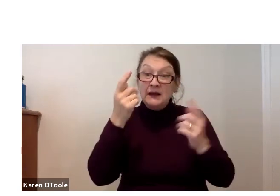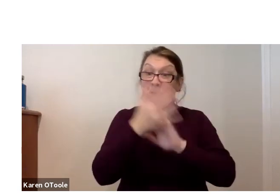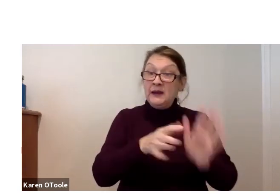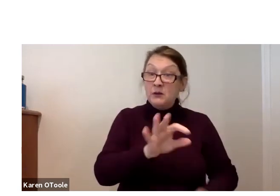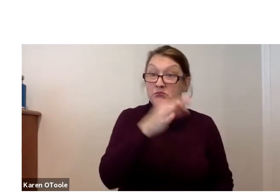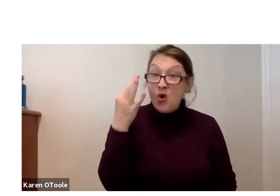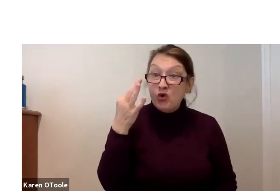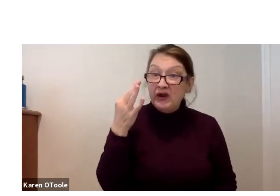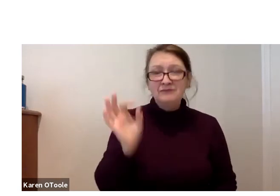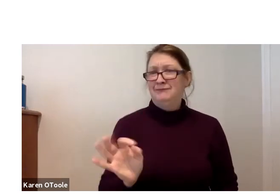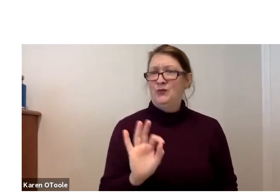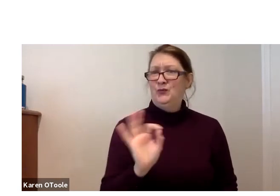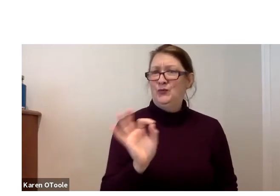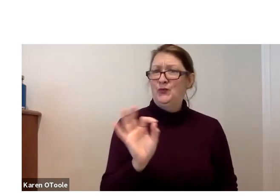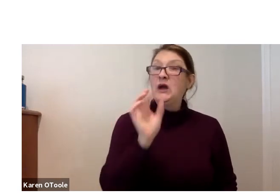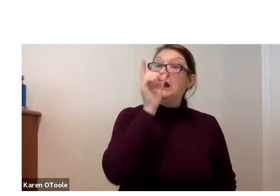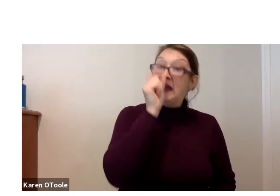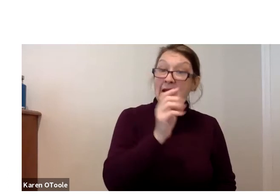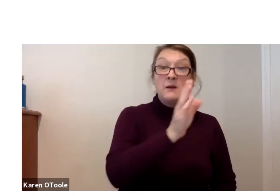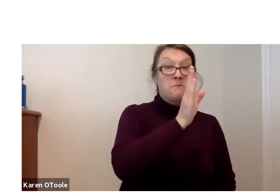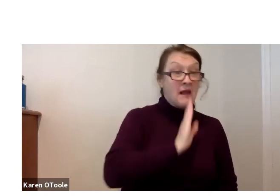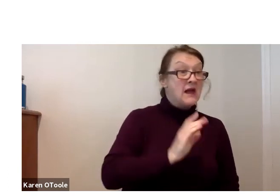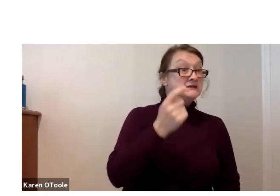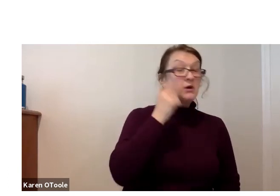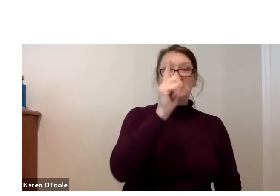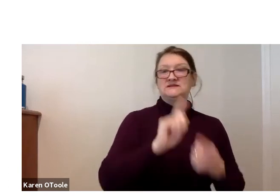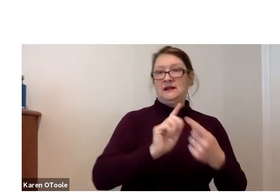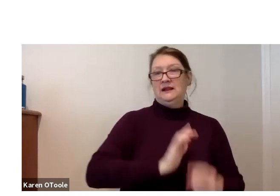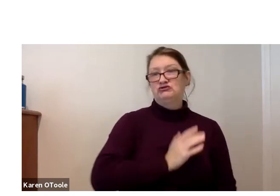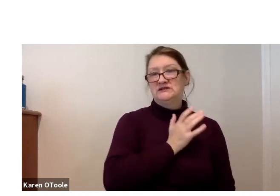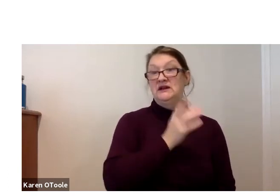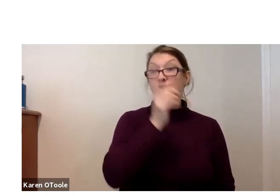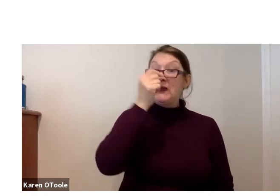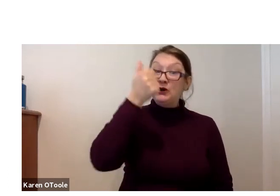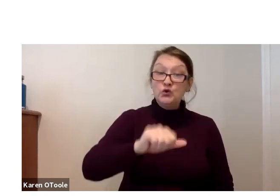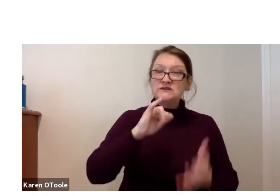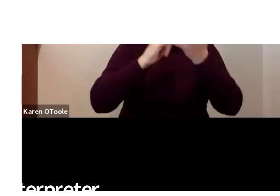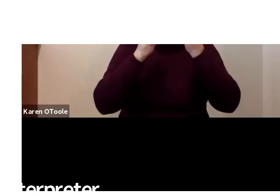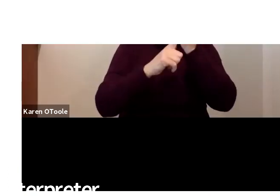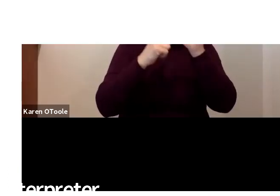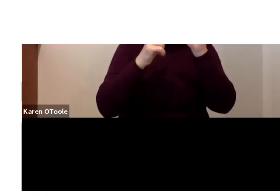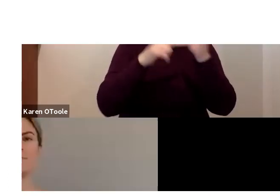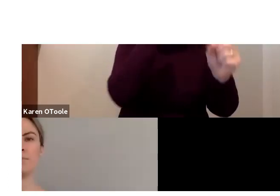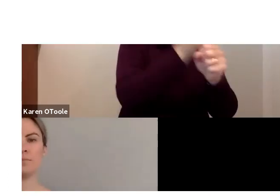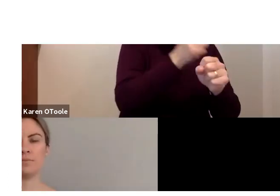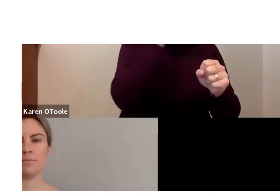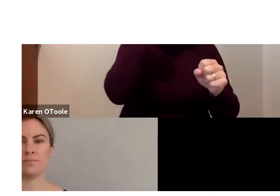You can use slang, acronyms, I do not think there is anyone on the